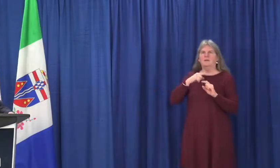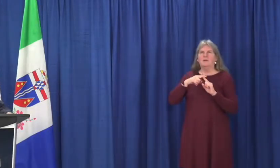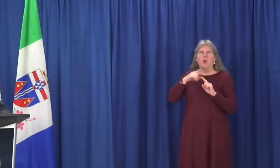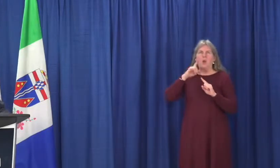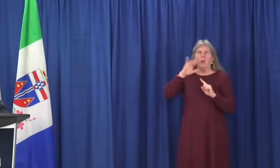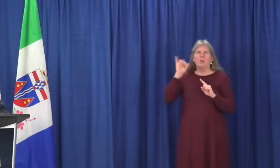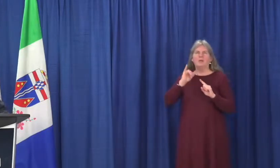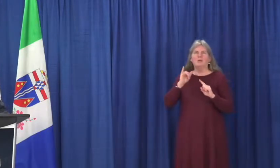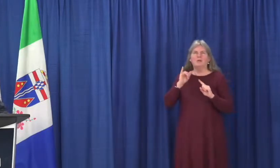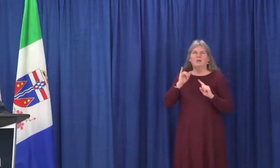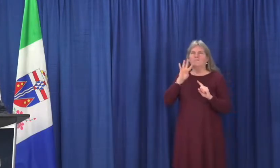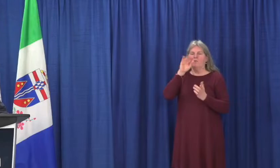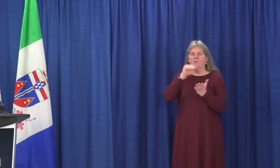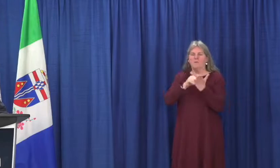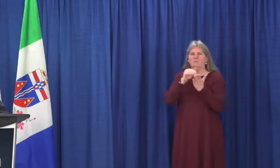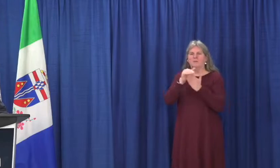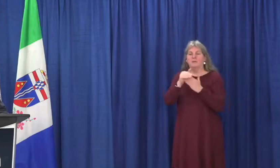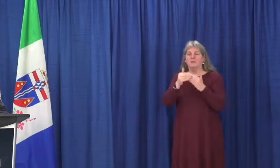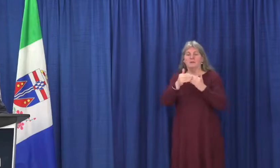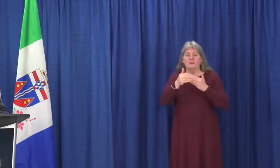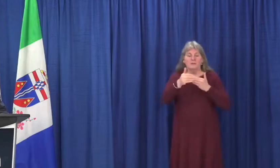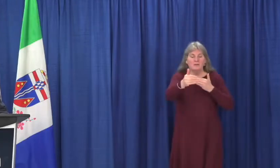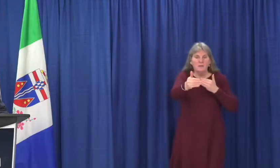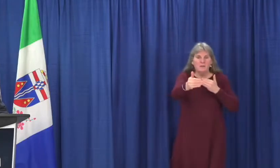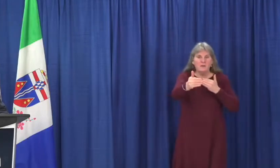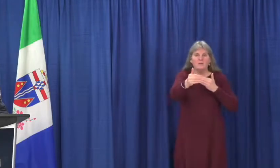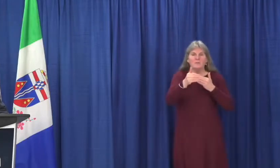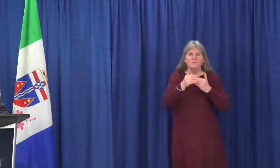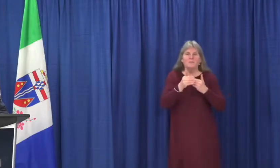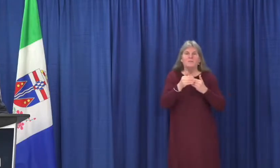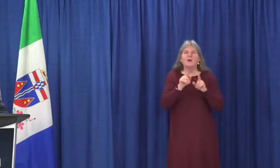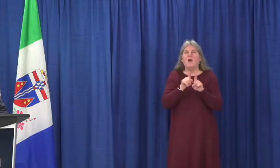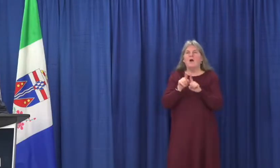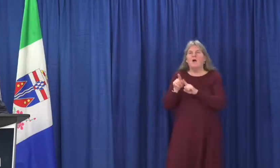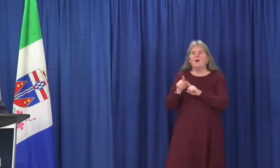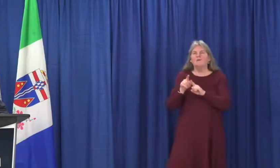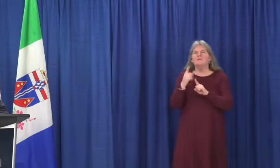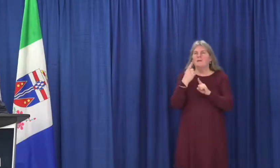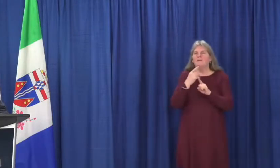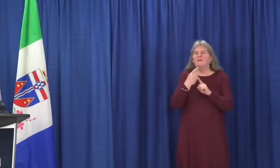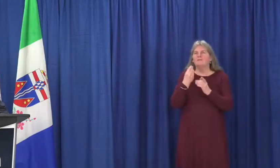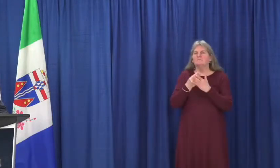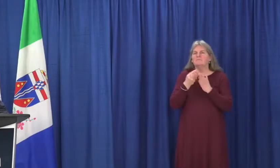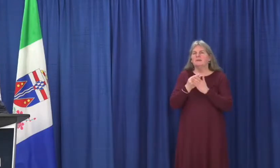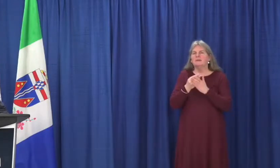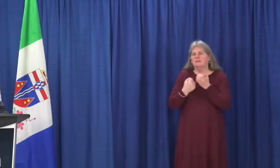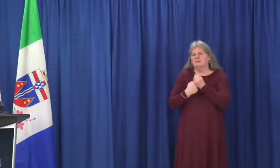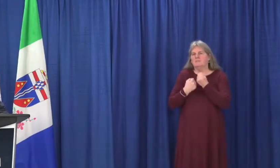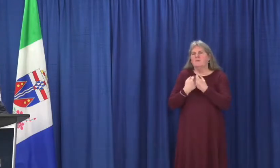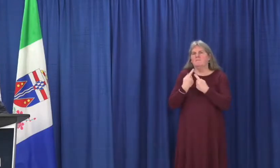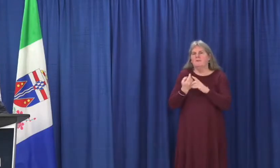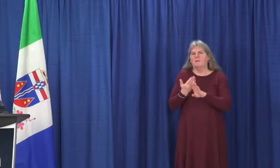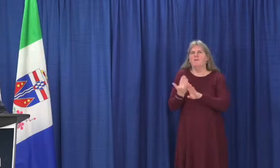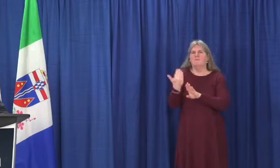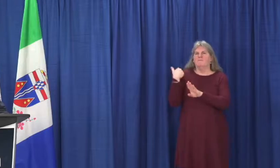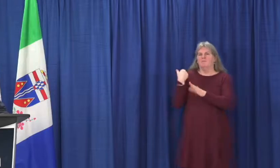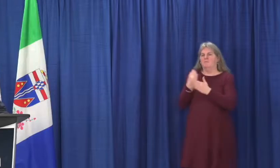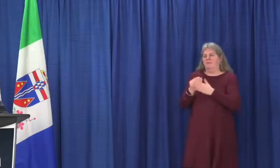4 million moving forward, but also identifying the work-- a lot of the work that has already been accomplished.